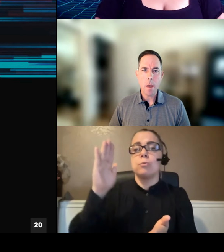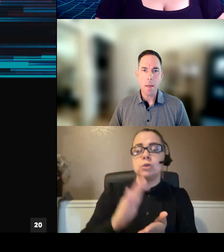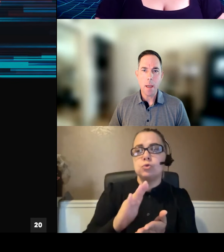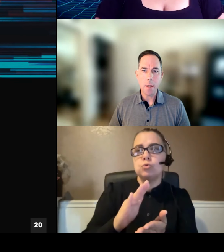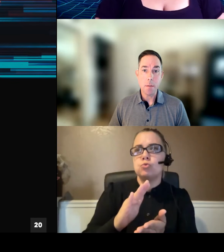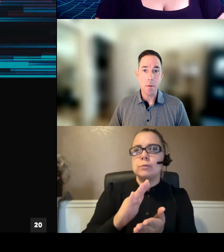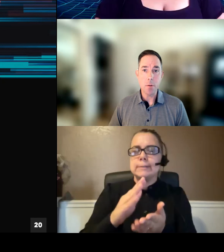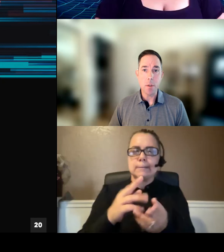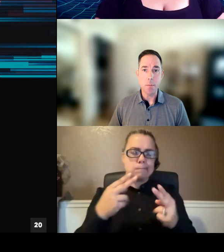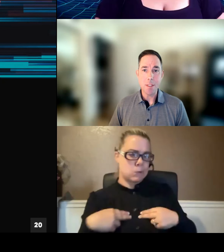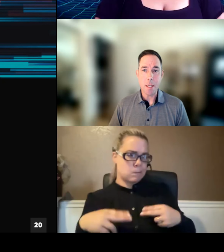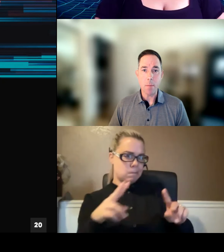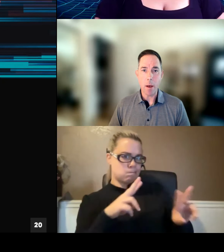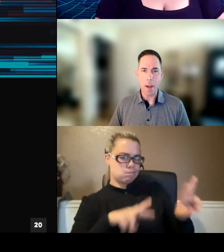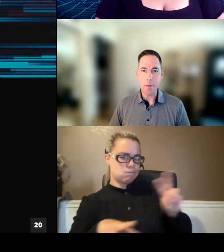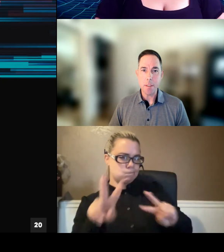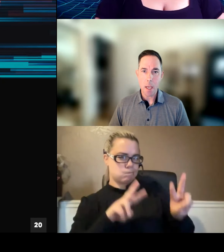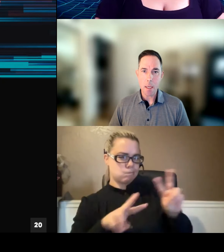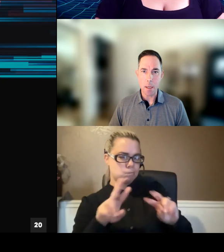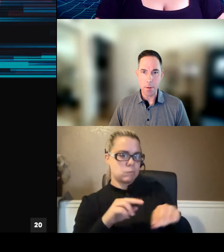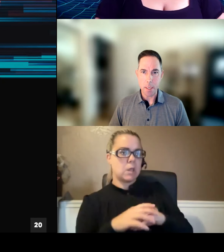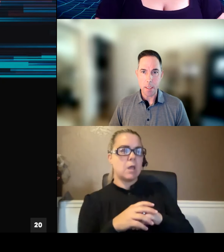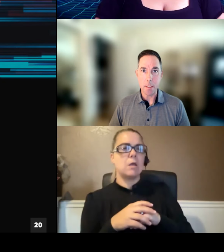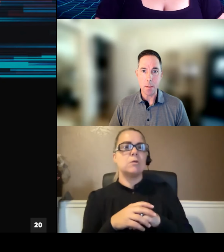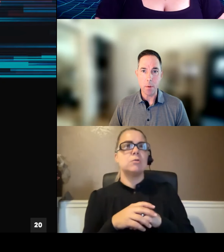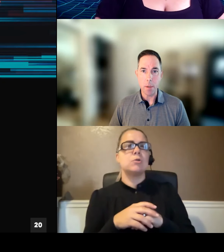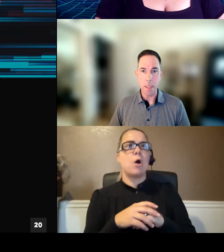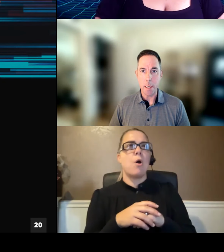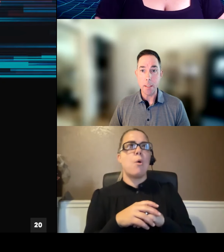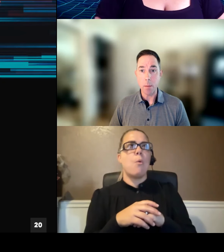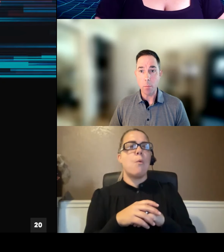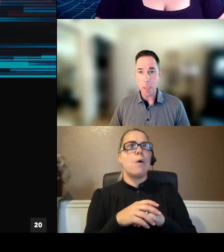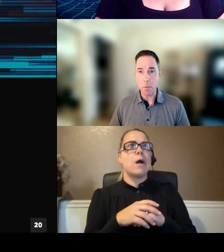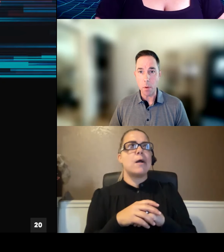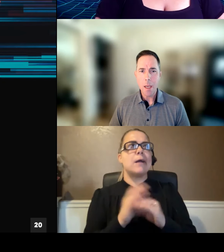might accessfuturism say about how society understands disability and disabled people,